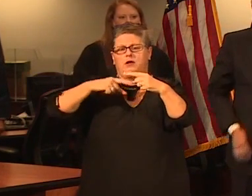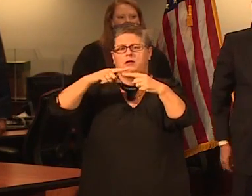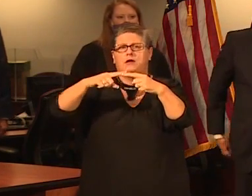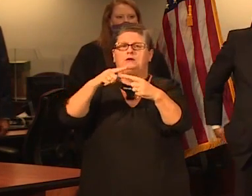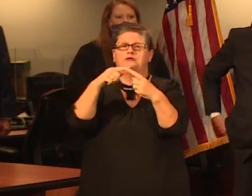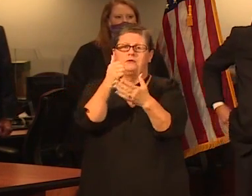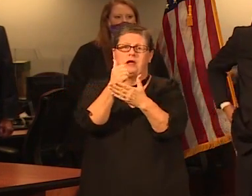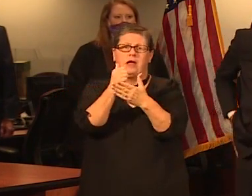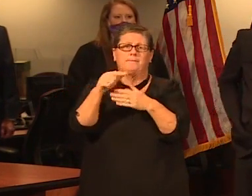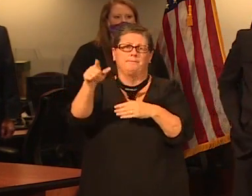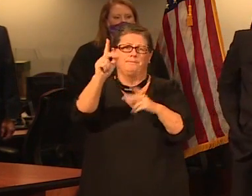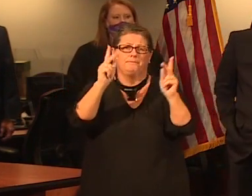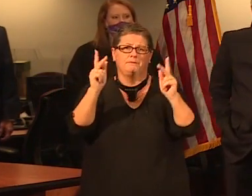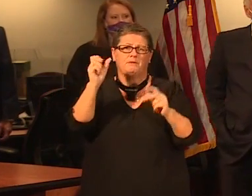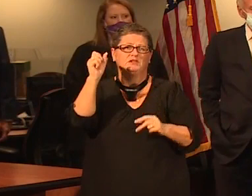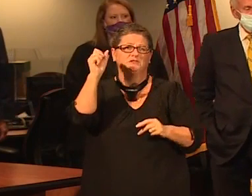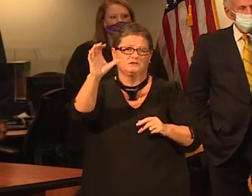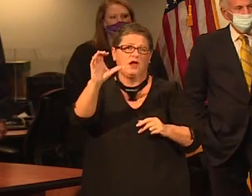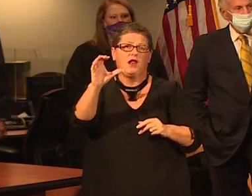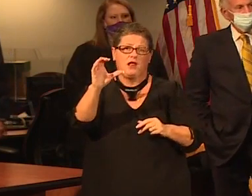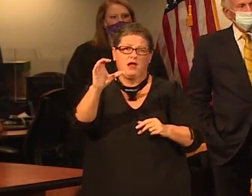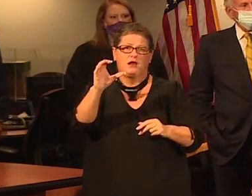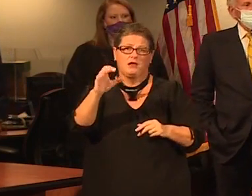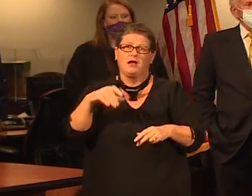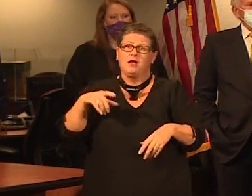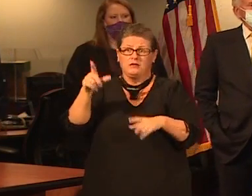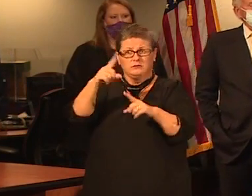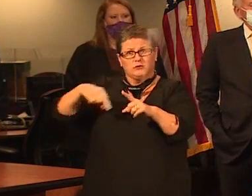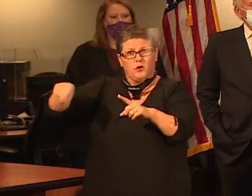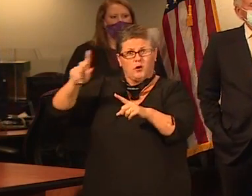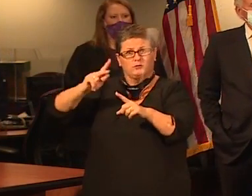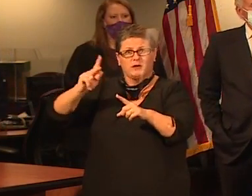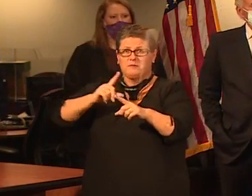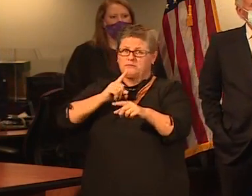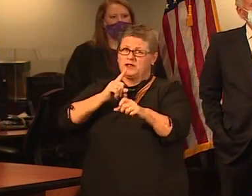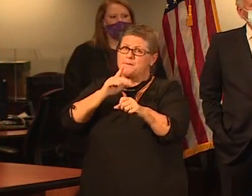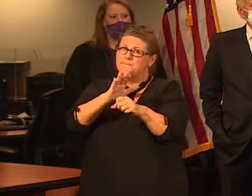PROTECT THE HEALTH AND SAFETY OF OUR RESIDENTS ACROSS SOUTH CAROLINA.